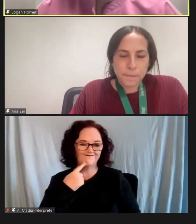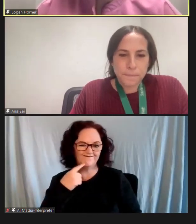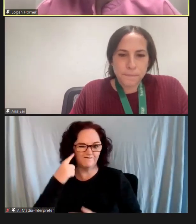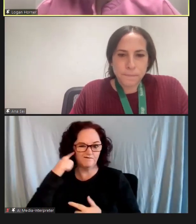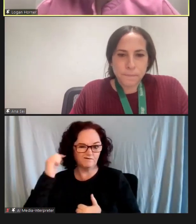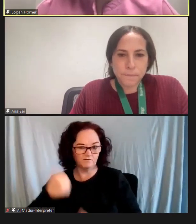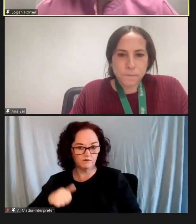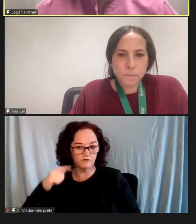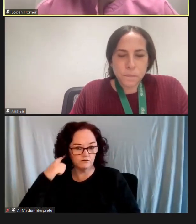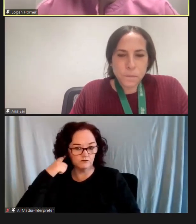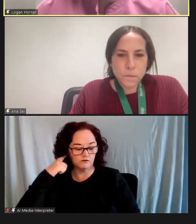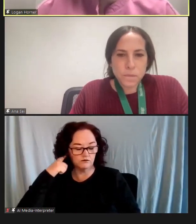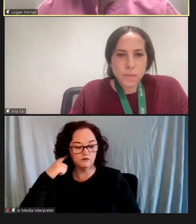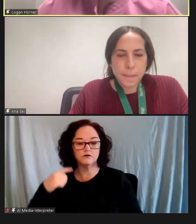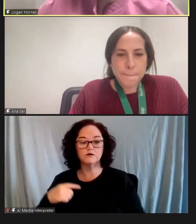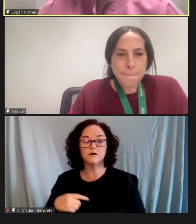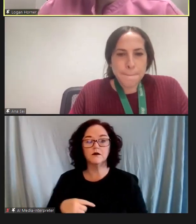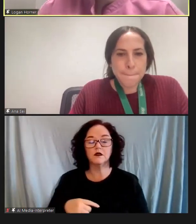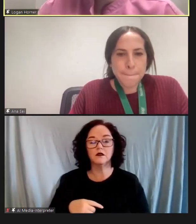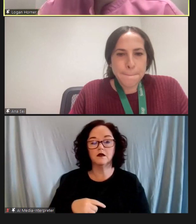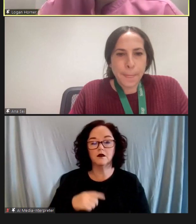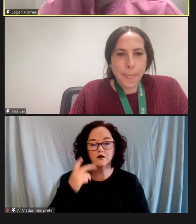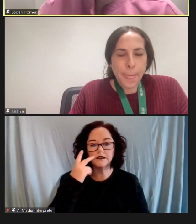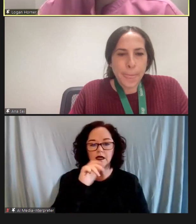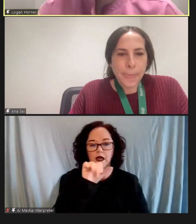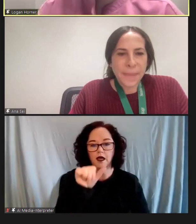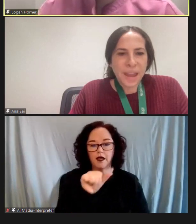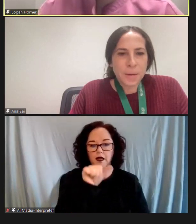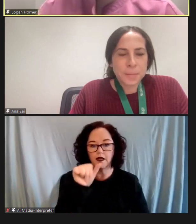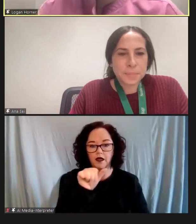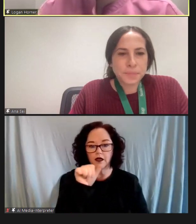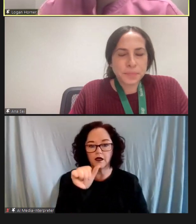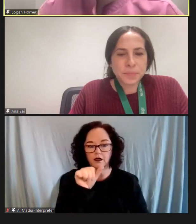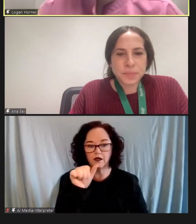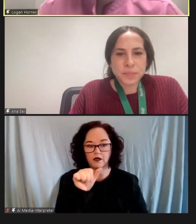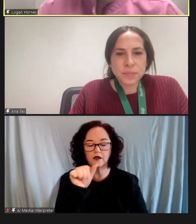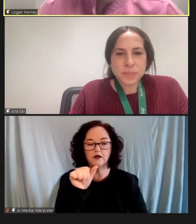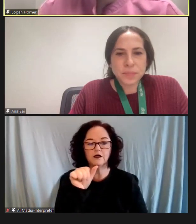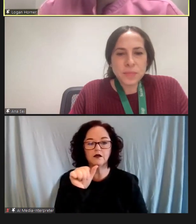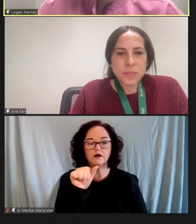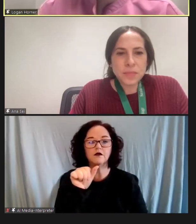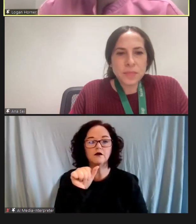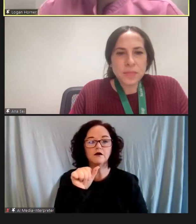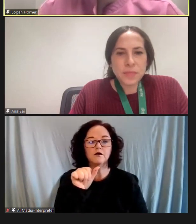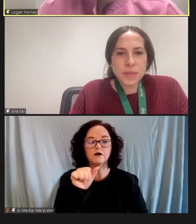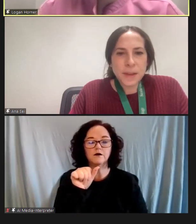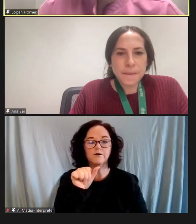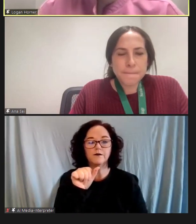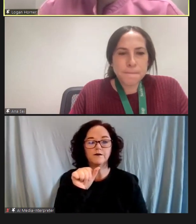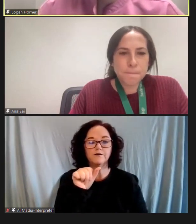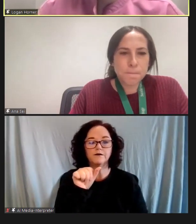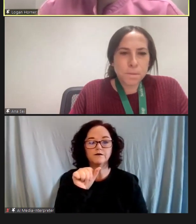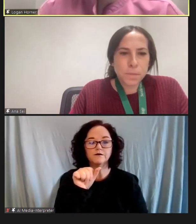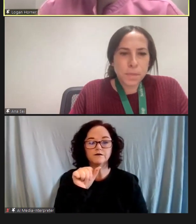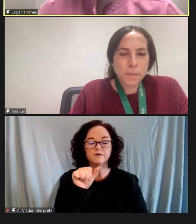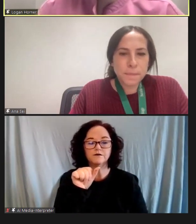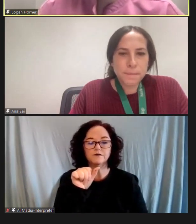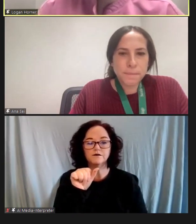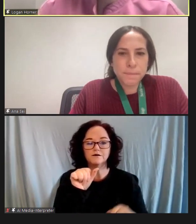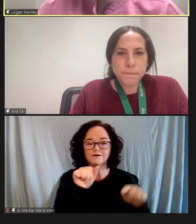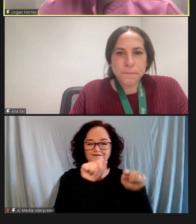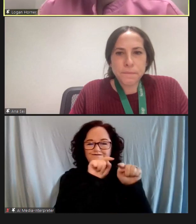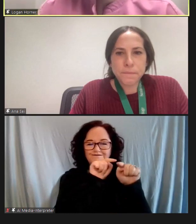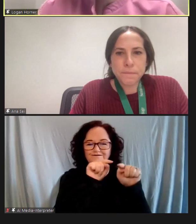at the A's for this profile you see that